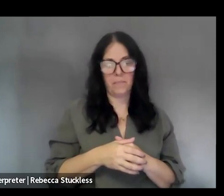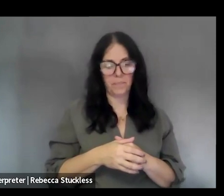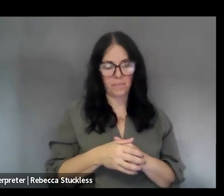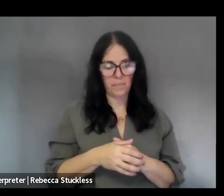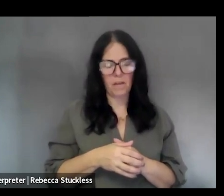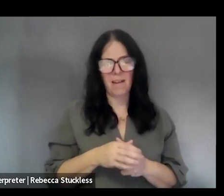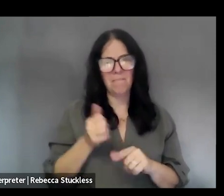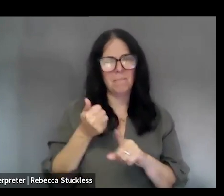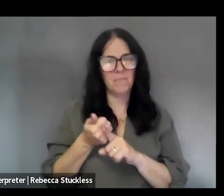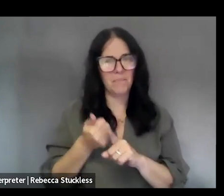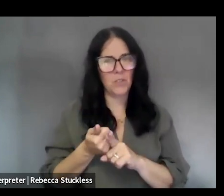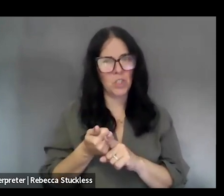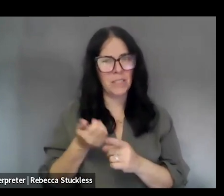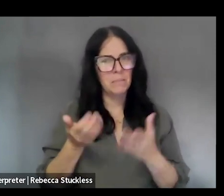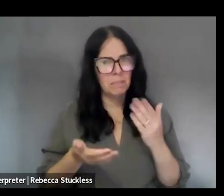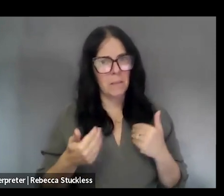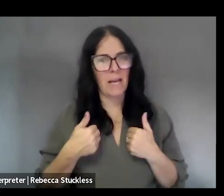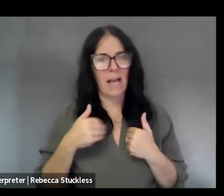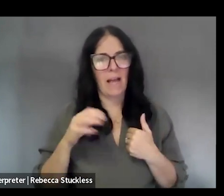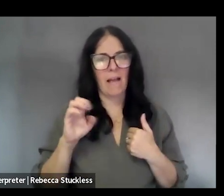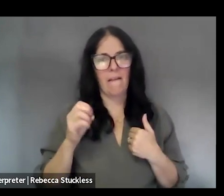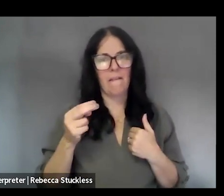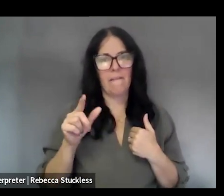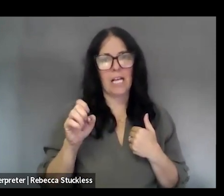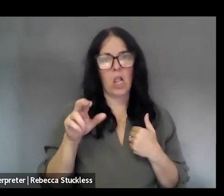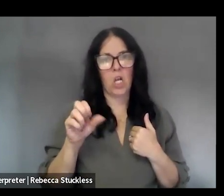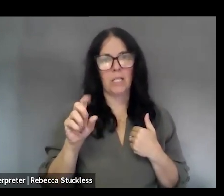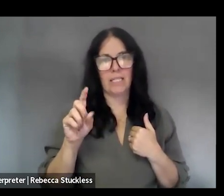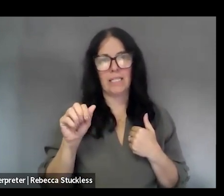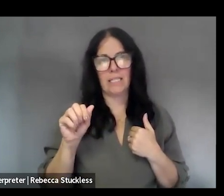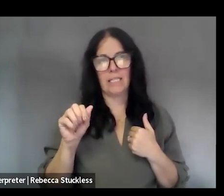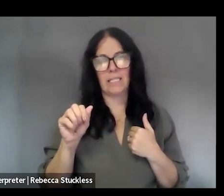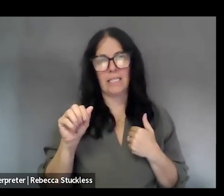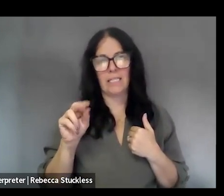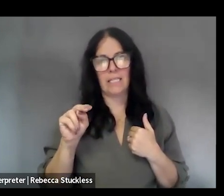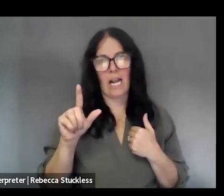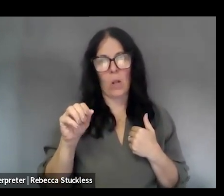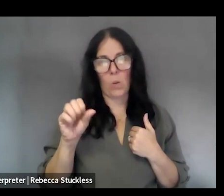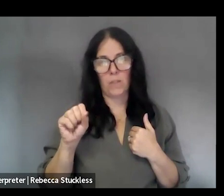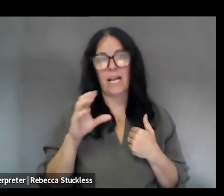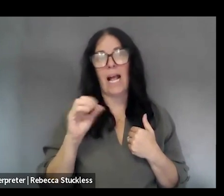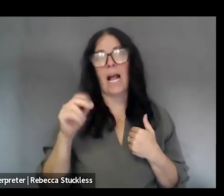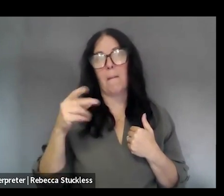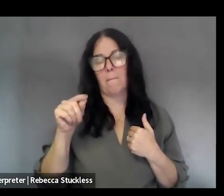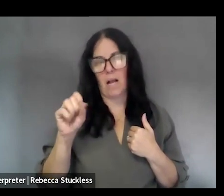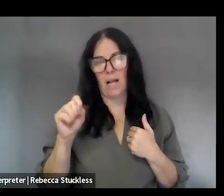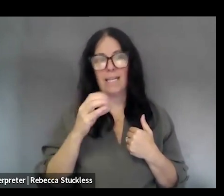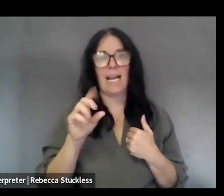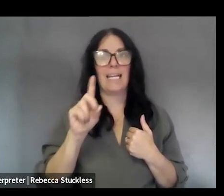Syndrome and POTS, and she's had dysautonomia. And, she struggled for decades trying to understand